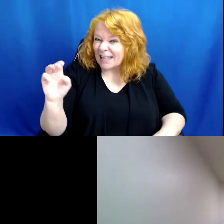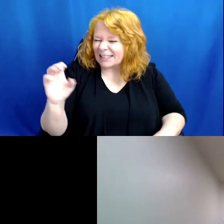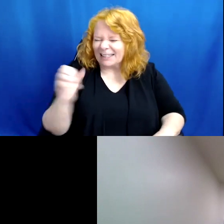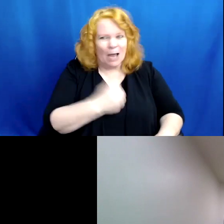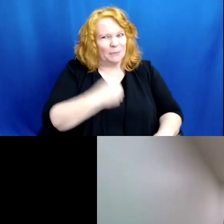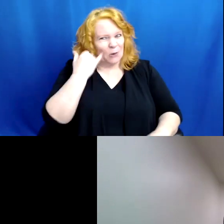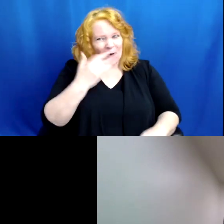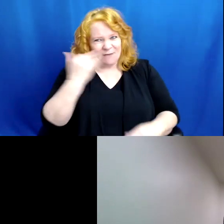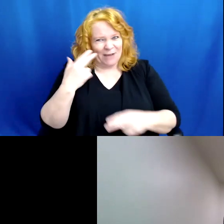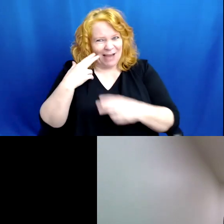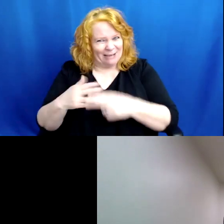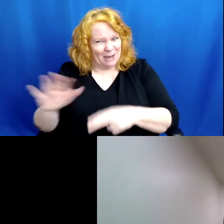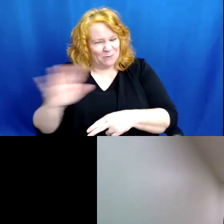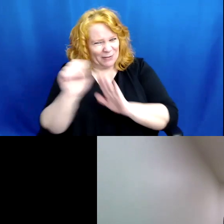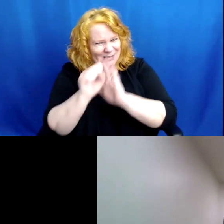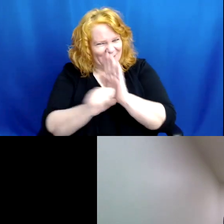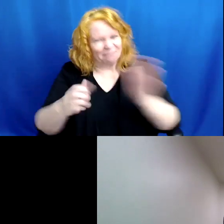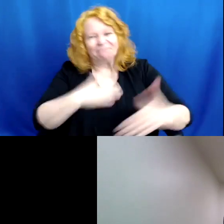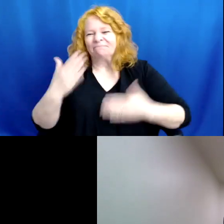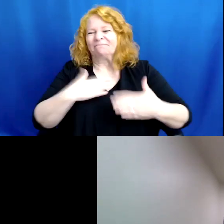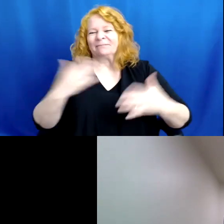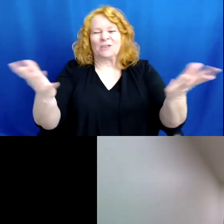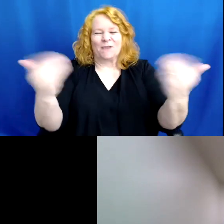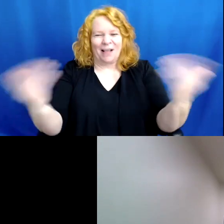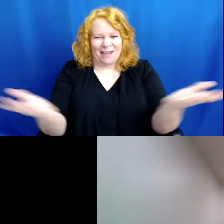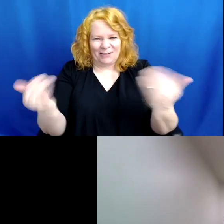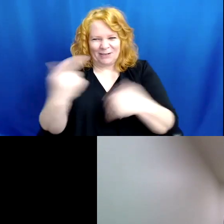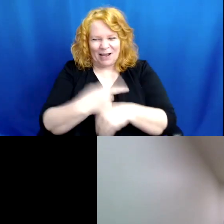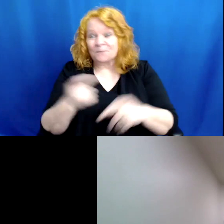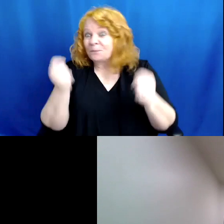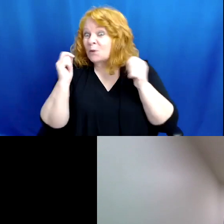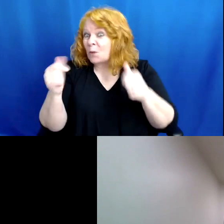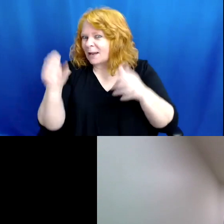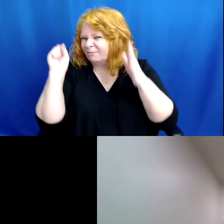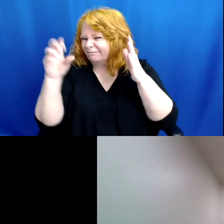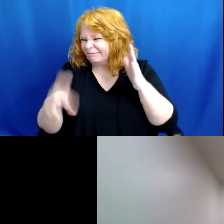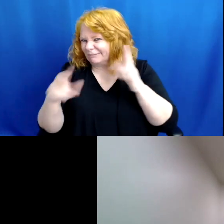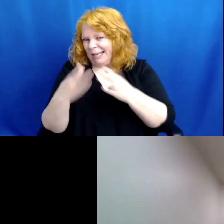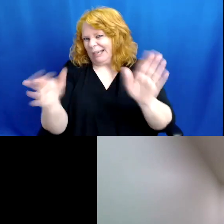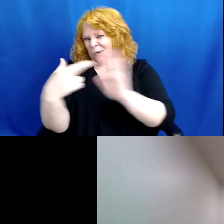We are very pleased to have you here with us today. Real quick I am going to do some housekeeping before we move on.